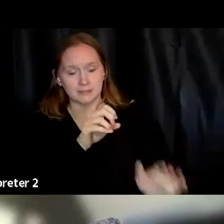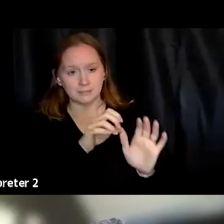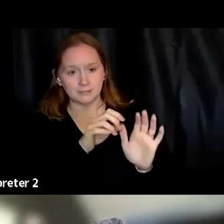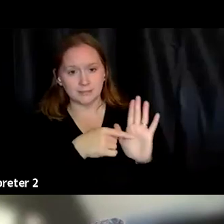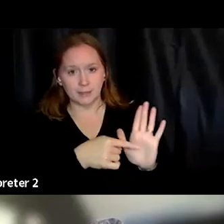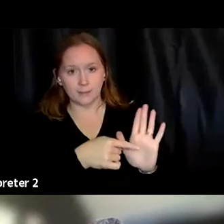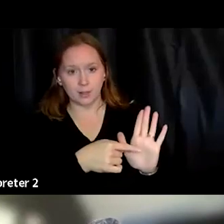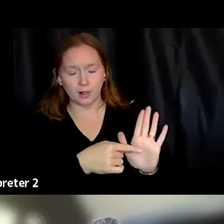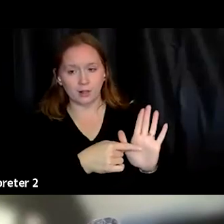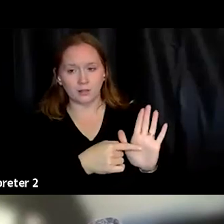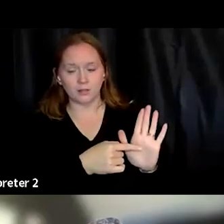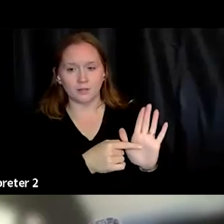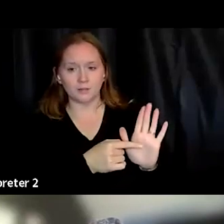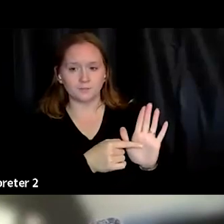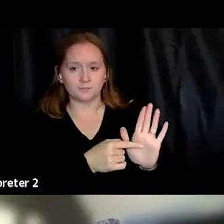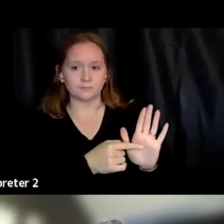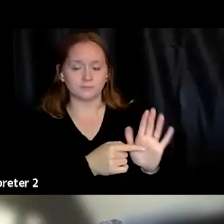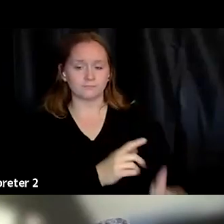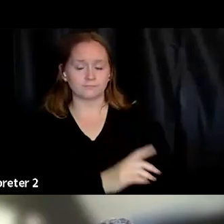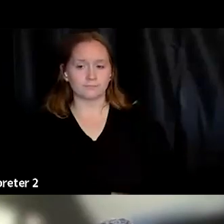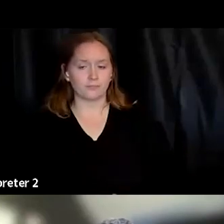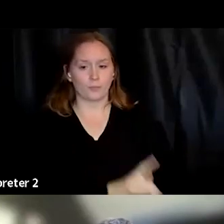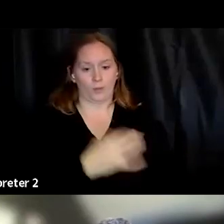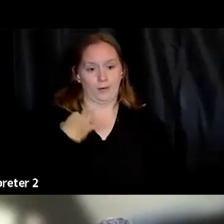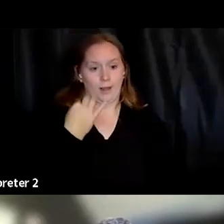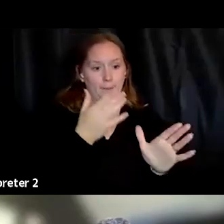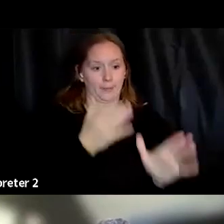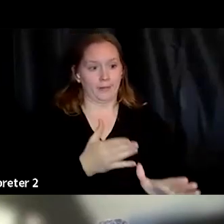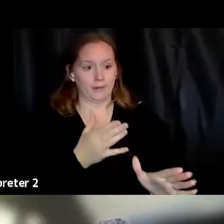when someone doesn't have robust medical records,